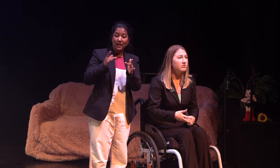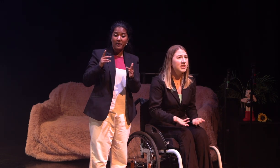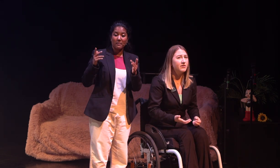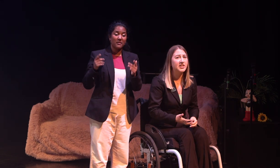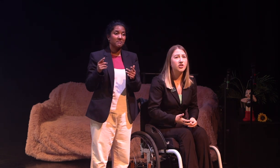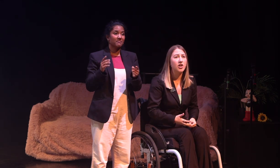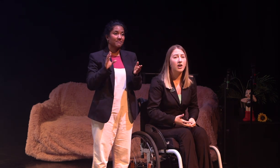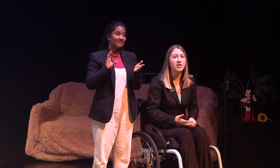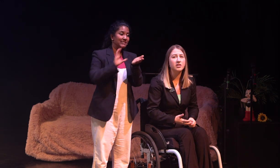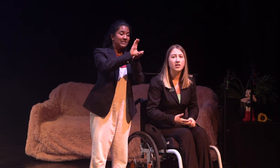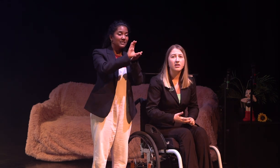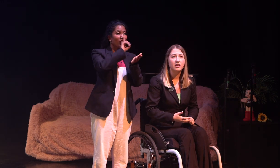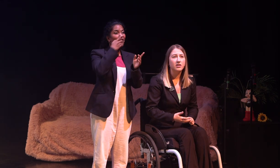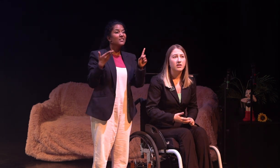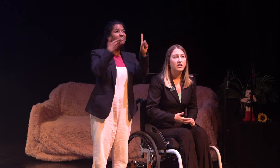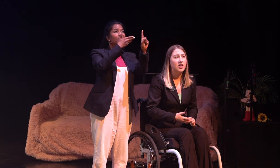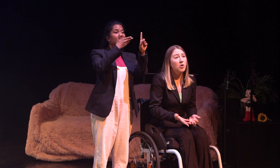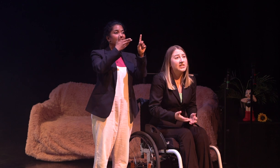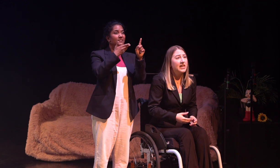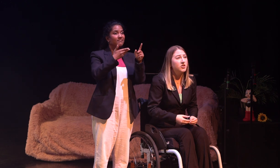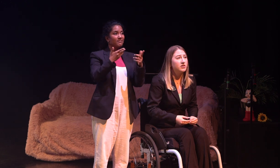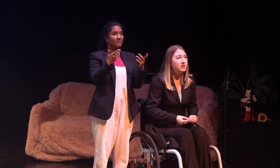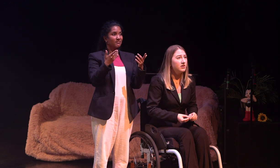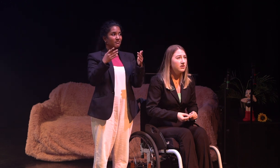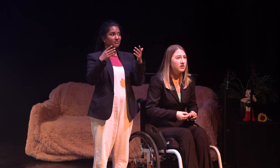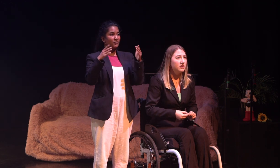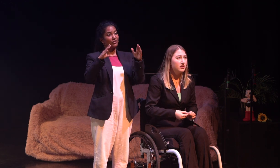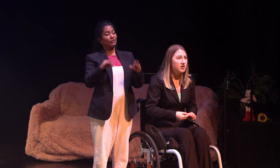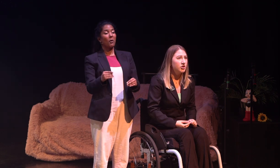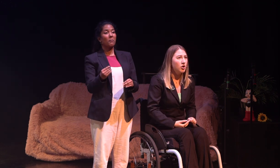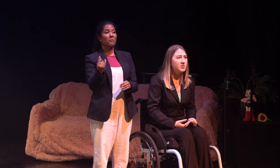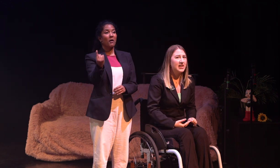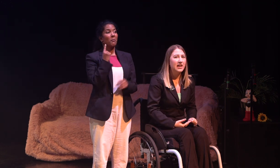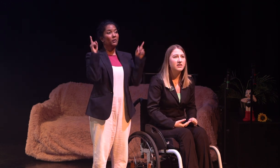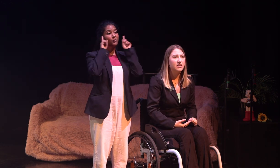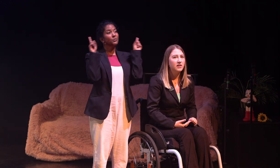but he never reached his target, and then one day he just didn't show up to